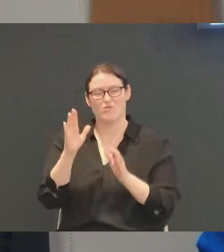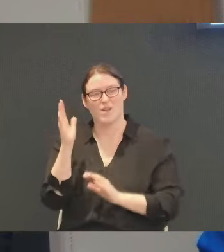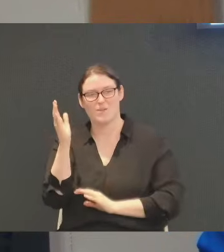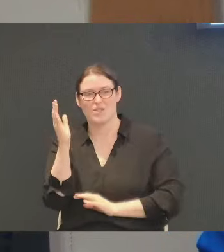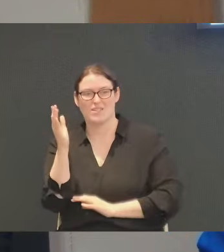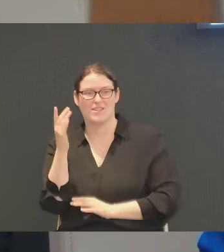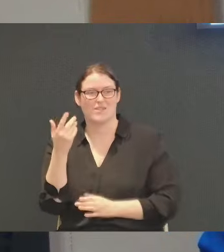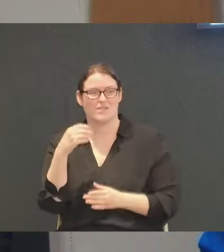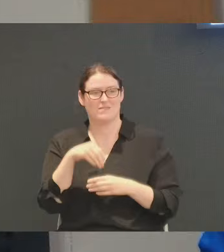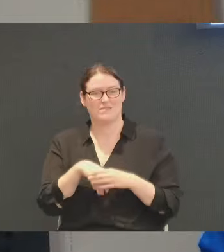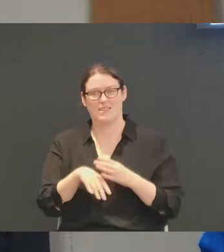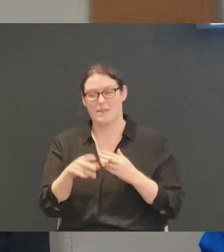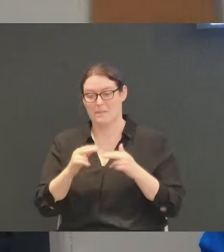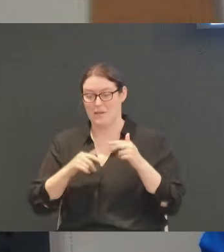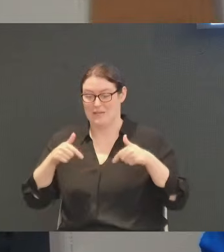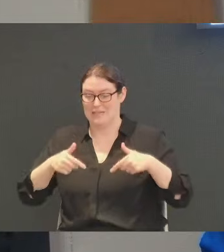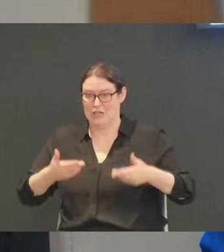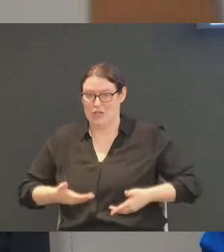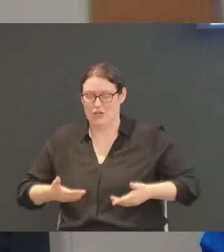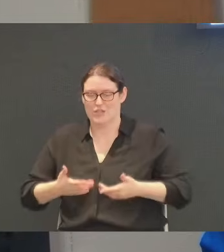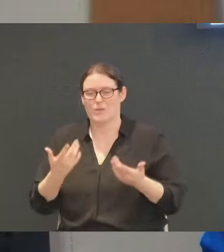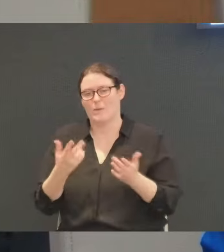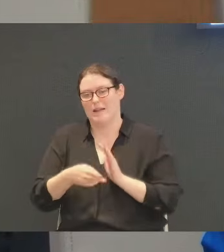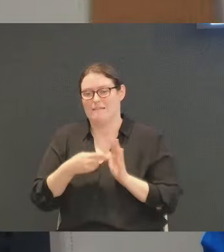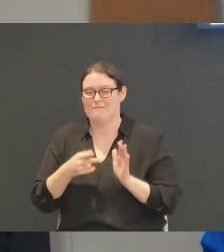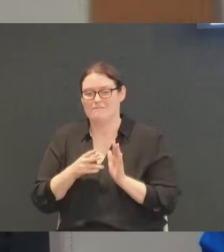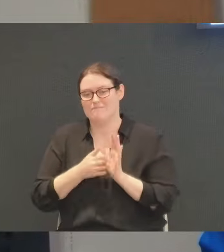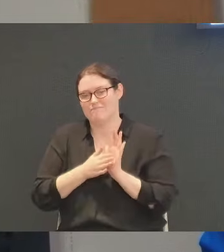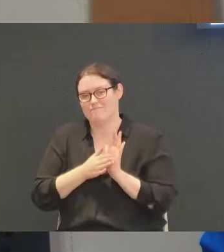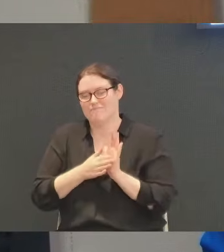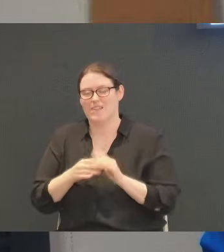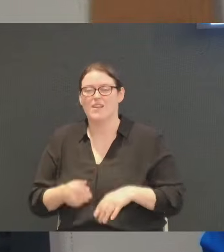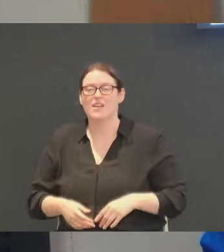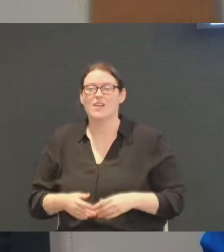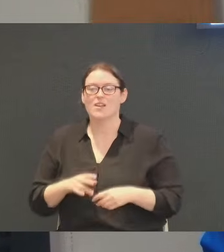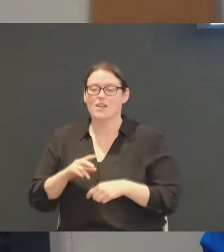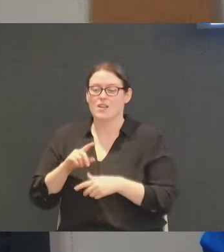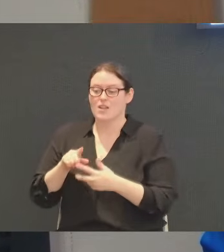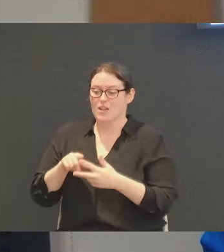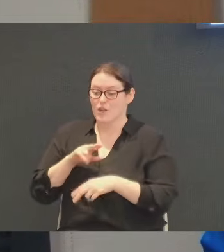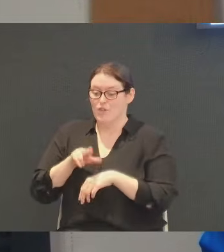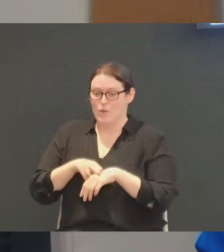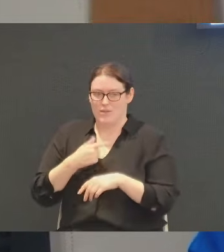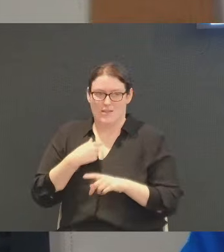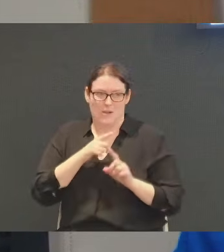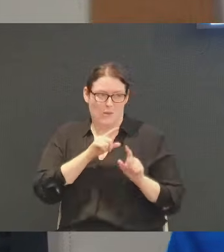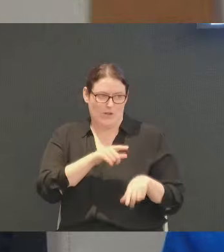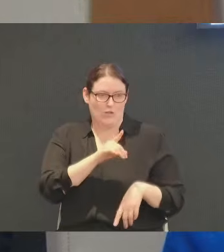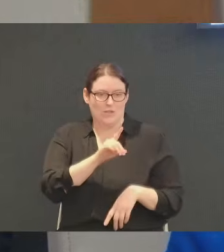this building. So I wanted to to highlight that. Of course join my colleagues with disability pride